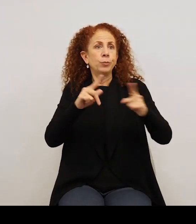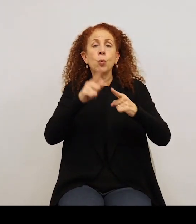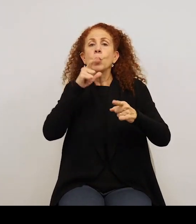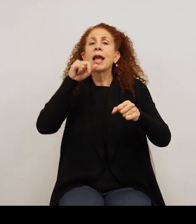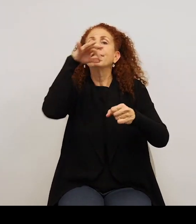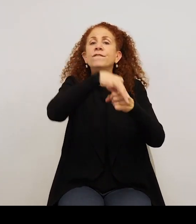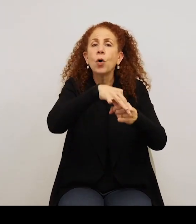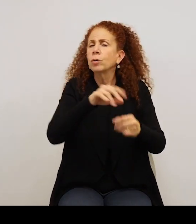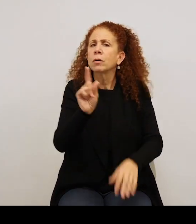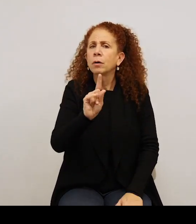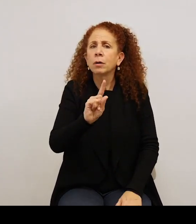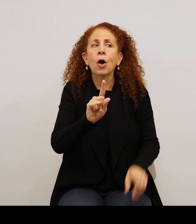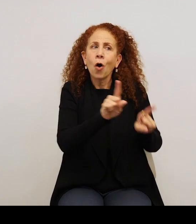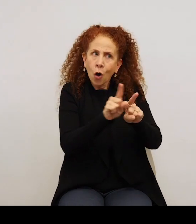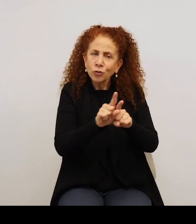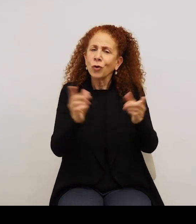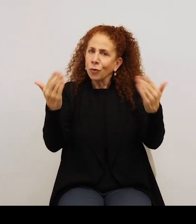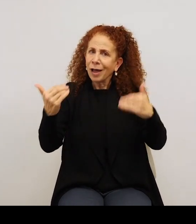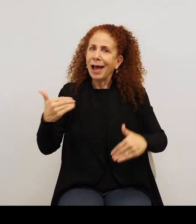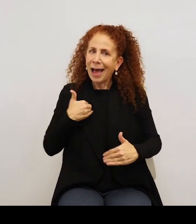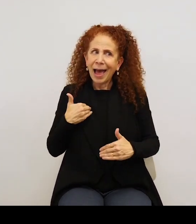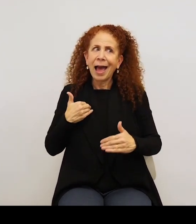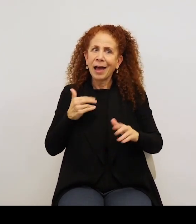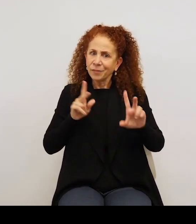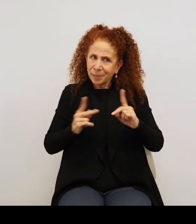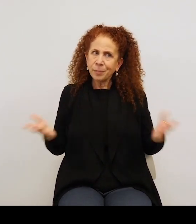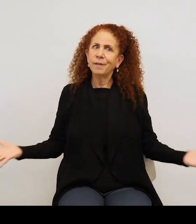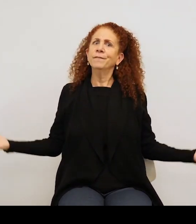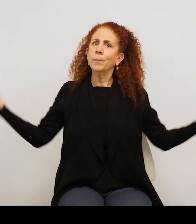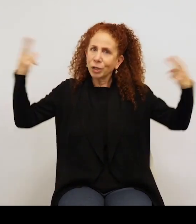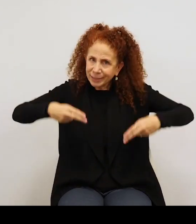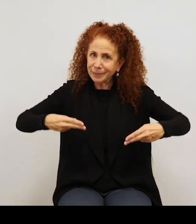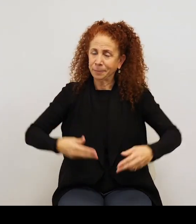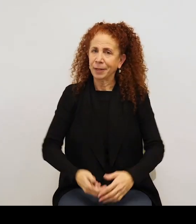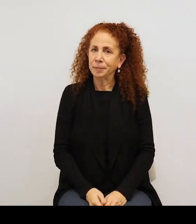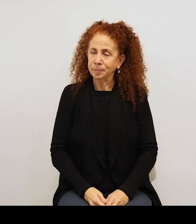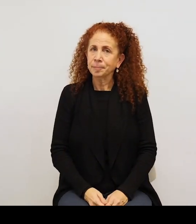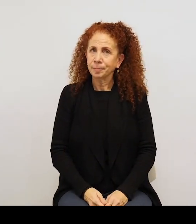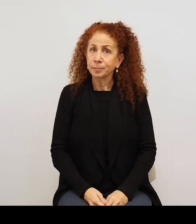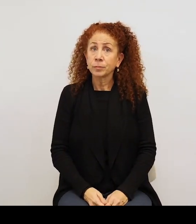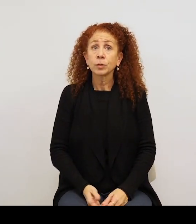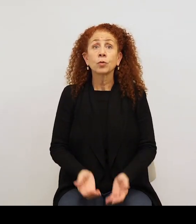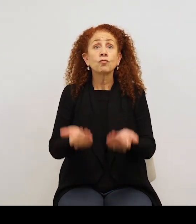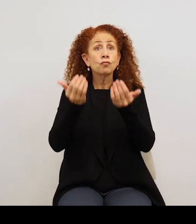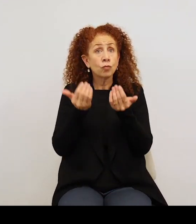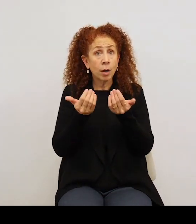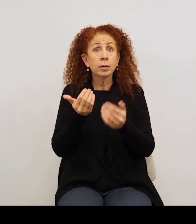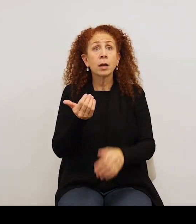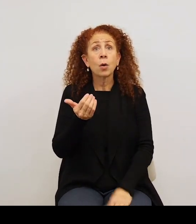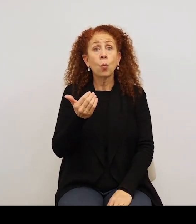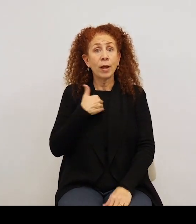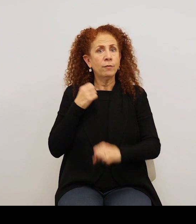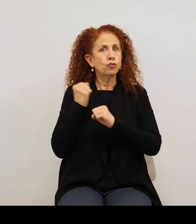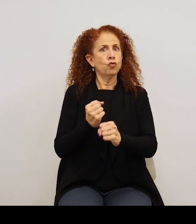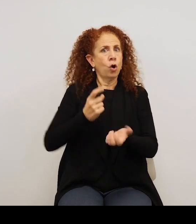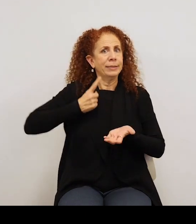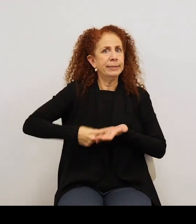but to also really have people participate. We have right now strong debates about the right